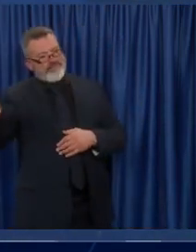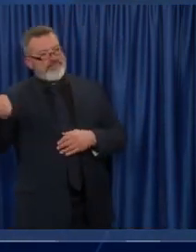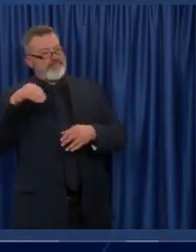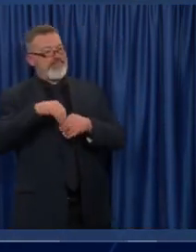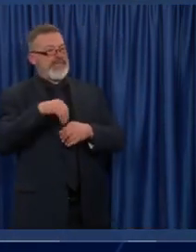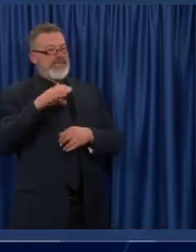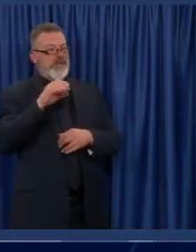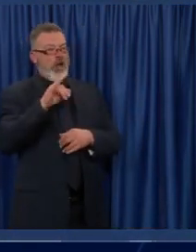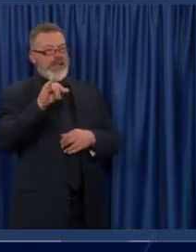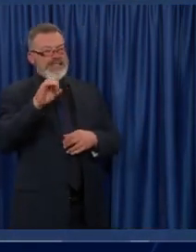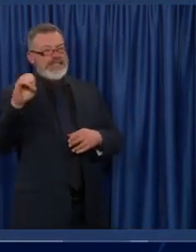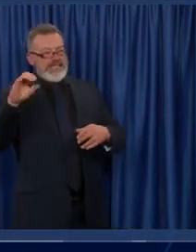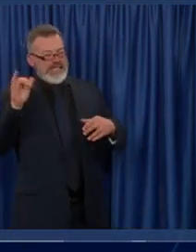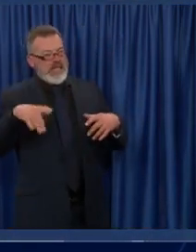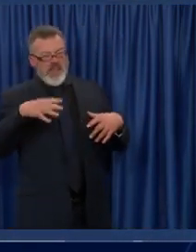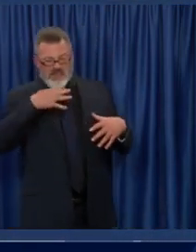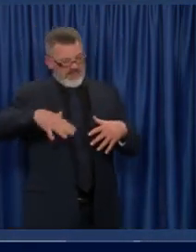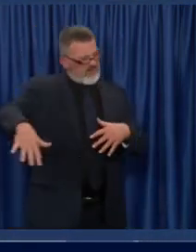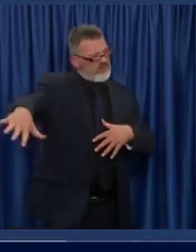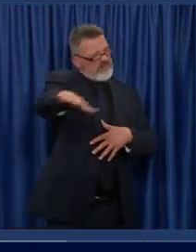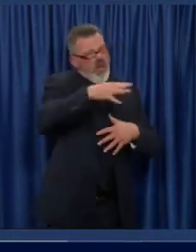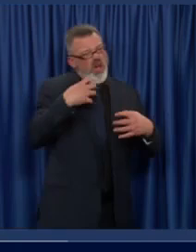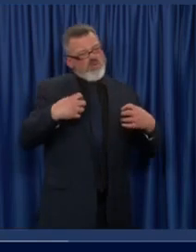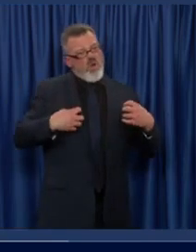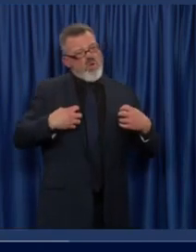JOHN. MEGAN. THAT’S RIGHT. IT WAS AN INCREDIBLY EMOTIONAL NIGHT.